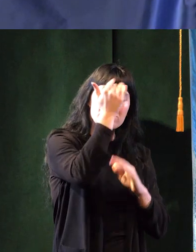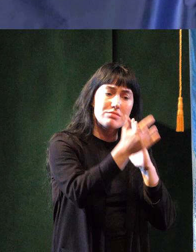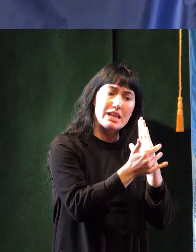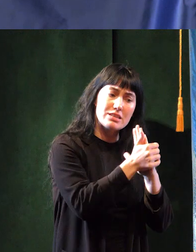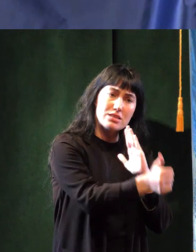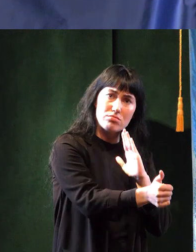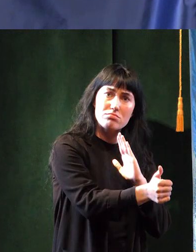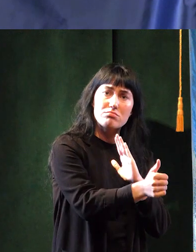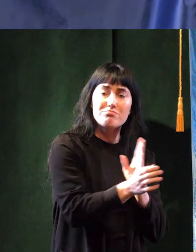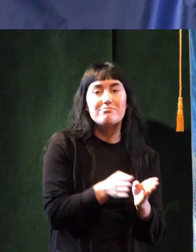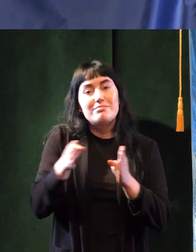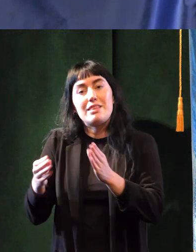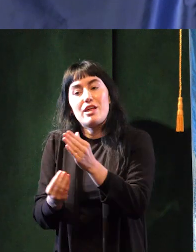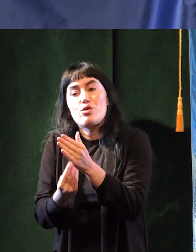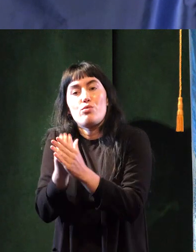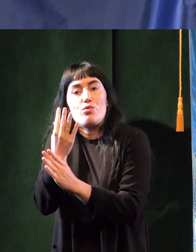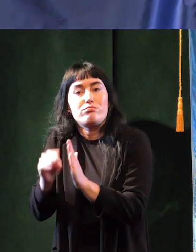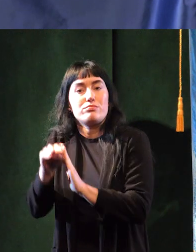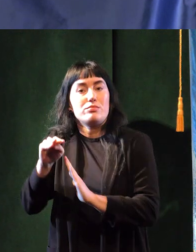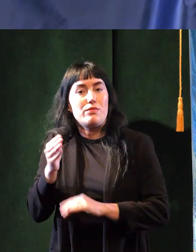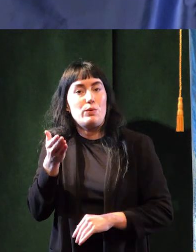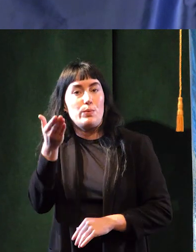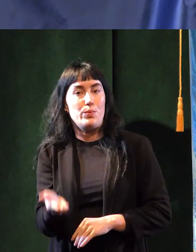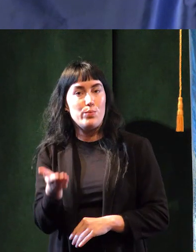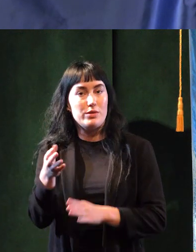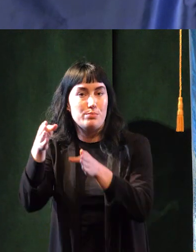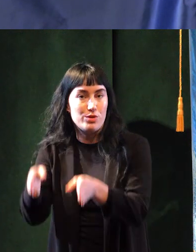enhancing your knowledge and technical skills is the growth and maturity of you